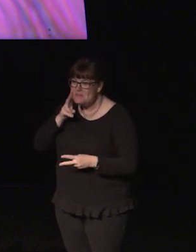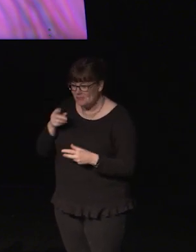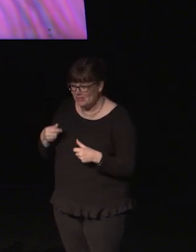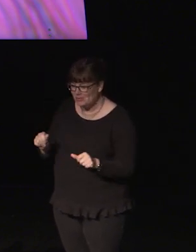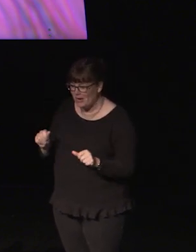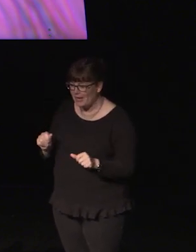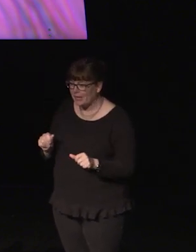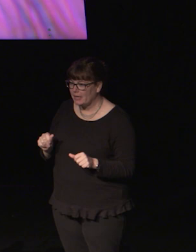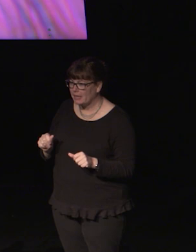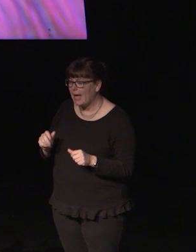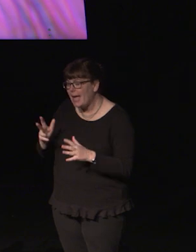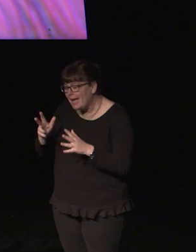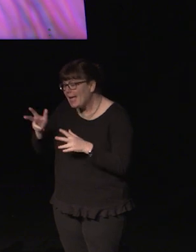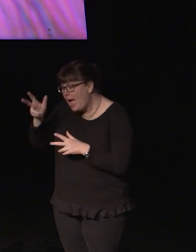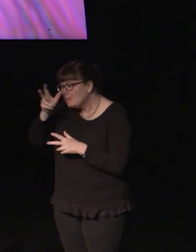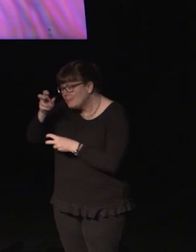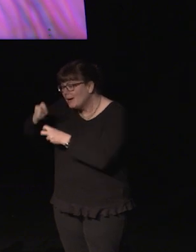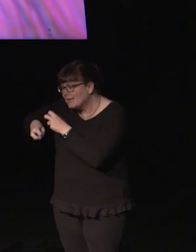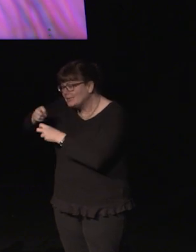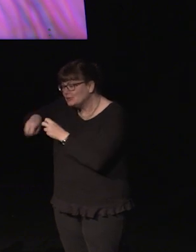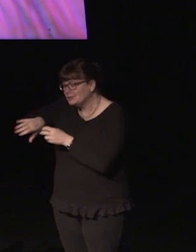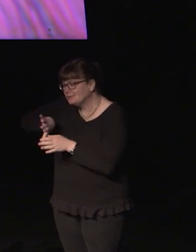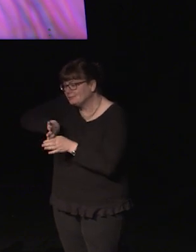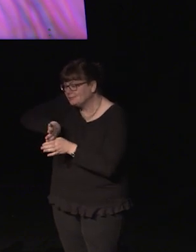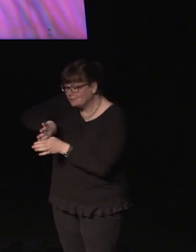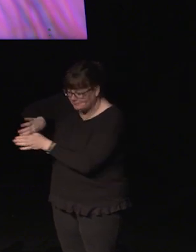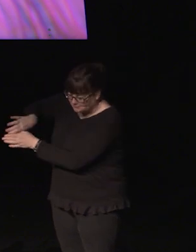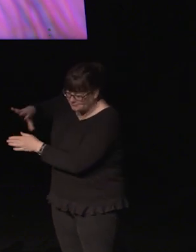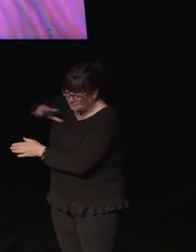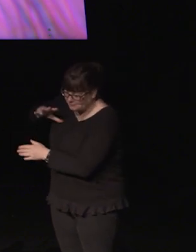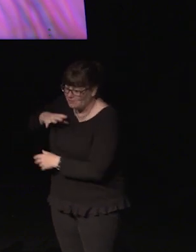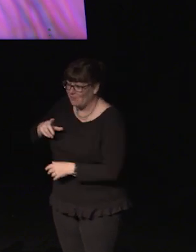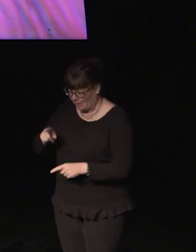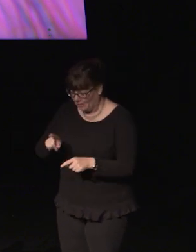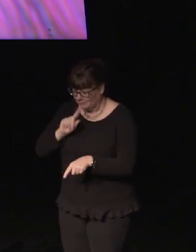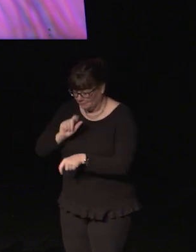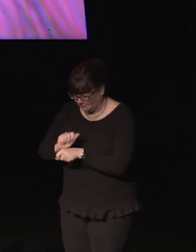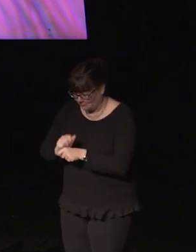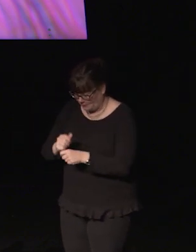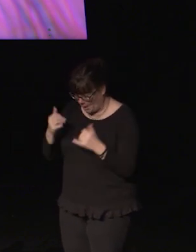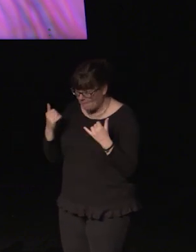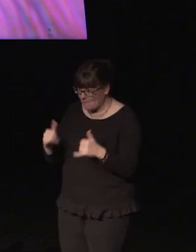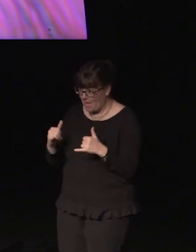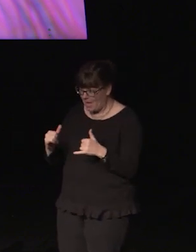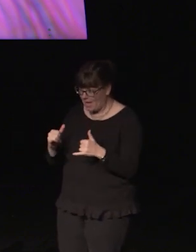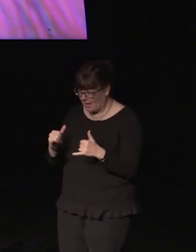Minus all the bug issues aside during that time, when I was actually able to play some of the missions,